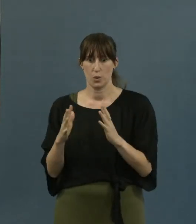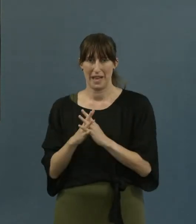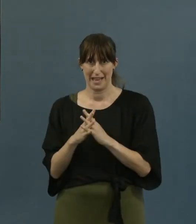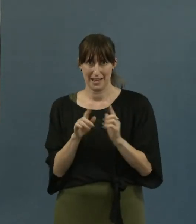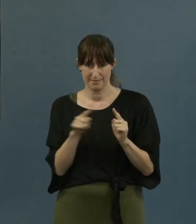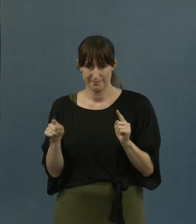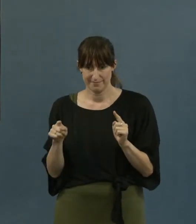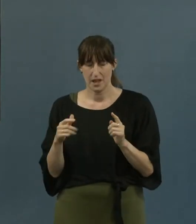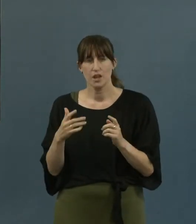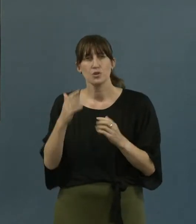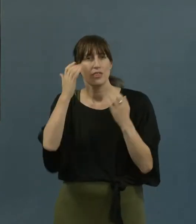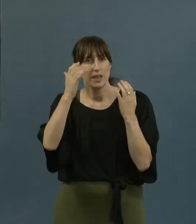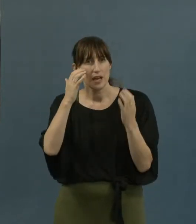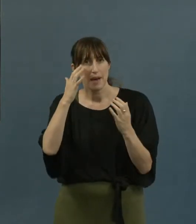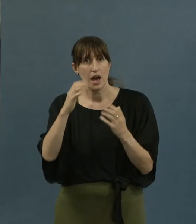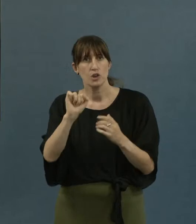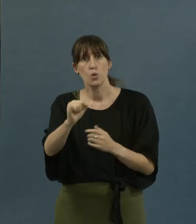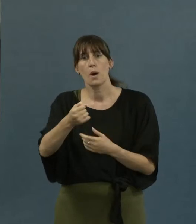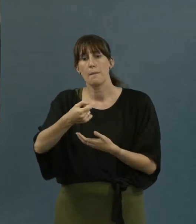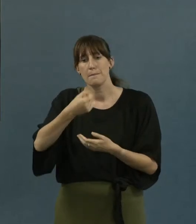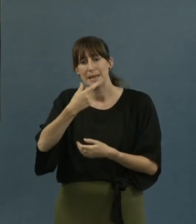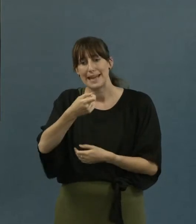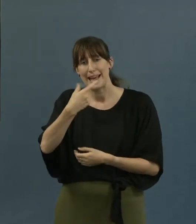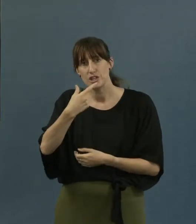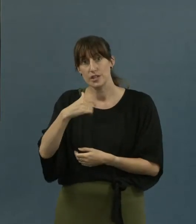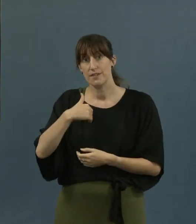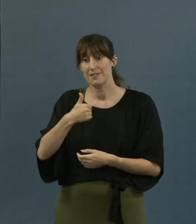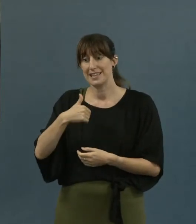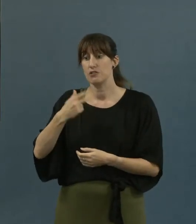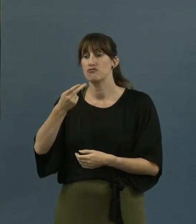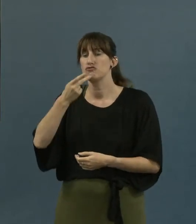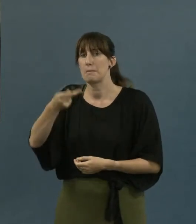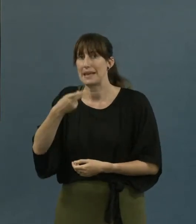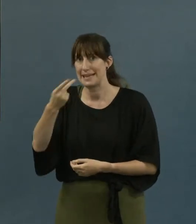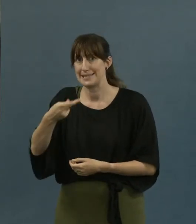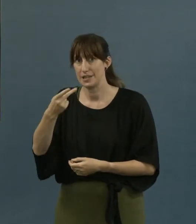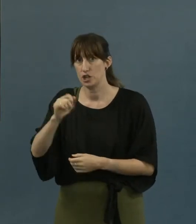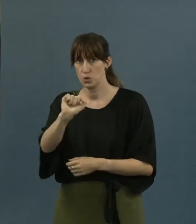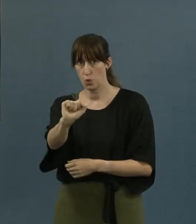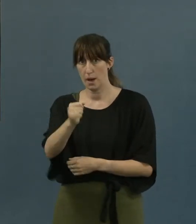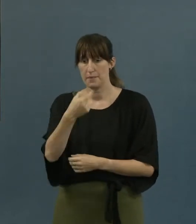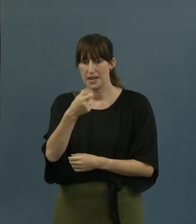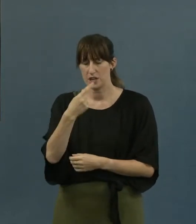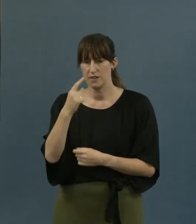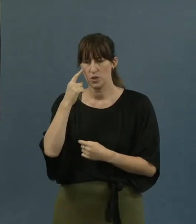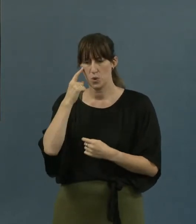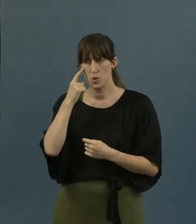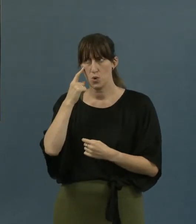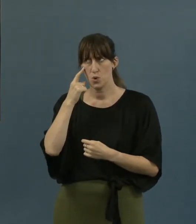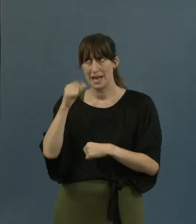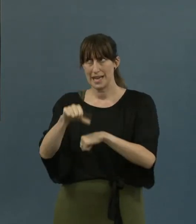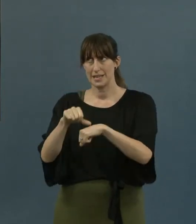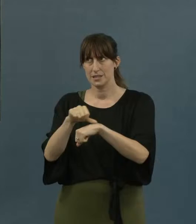ahead for things such as repeat prescriptions, and ensuring if you anticipate running out of